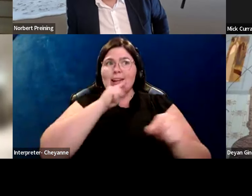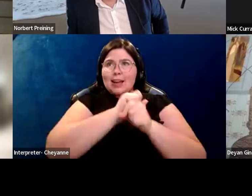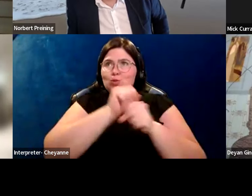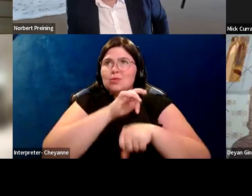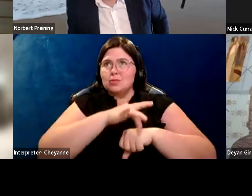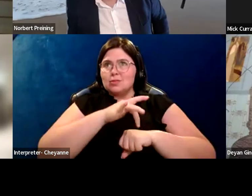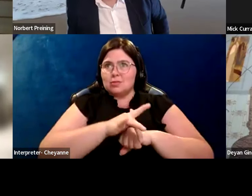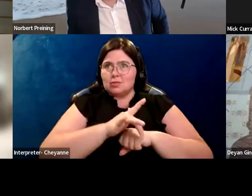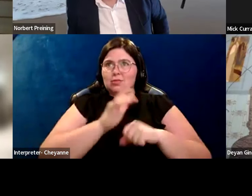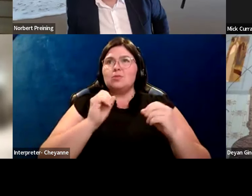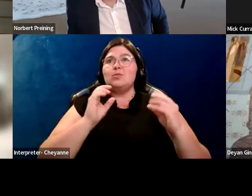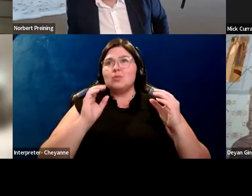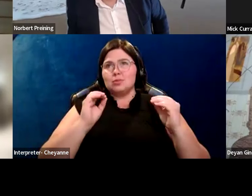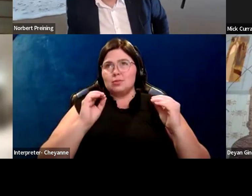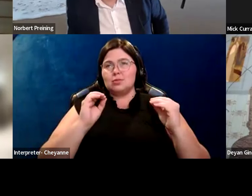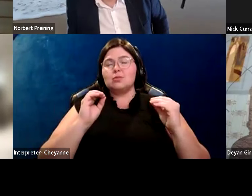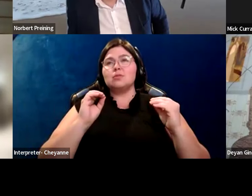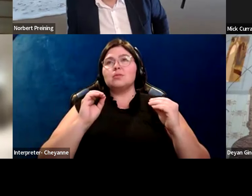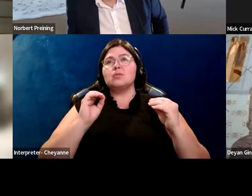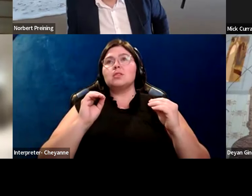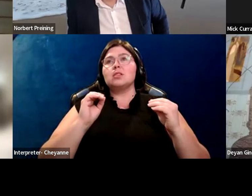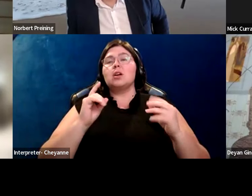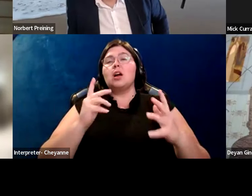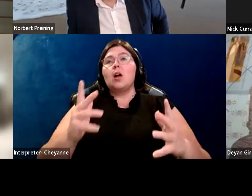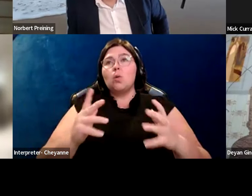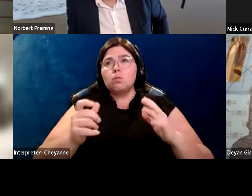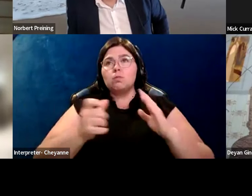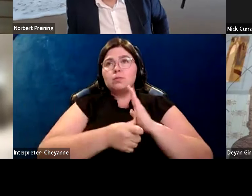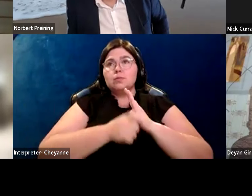And so I really want to stress that it's important for us